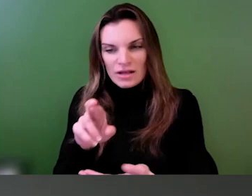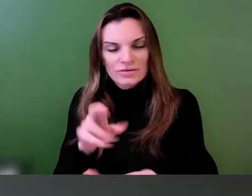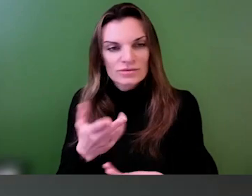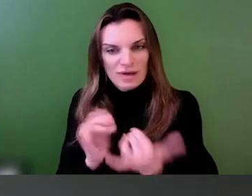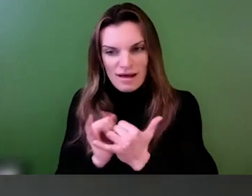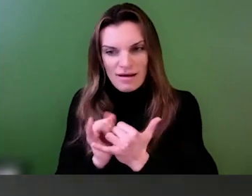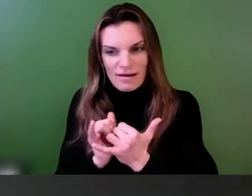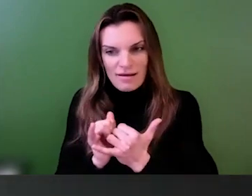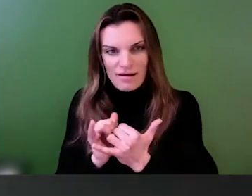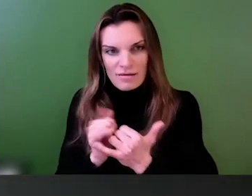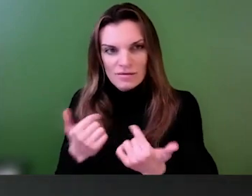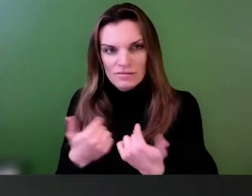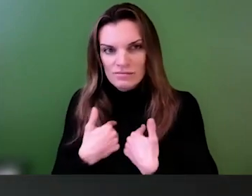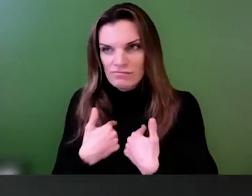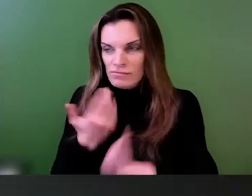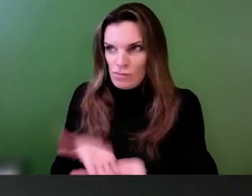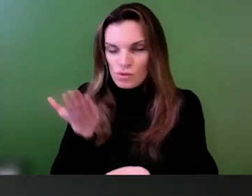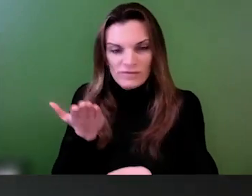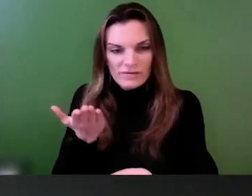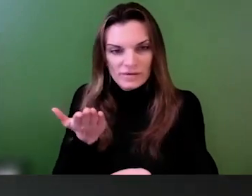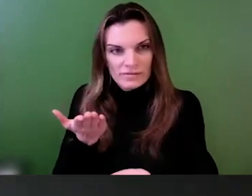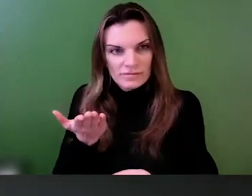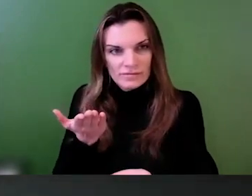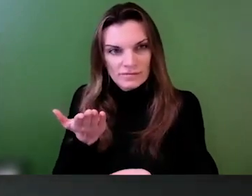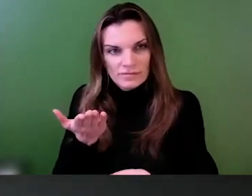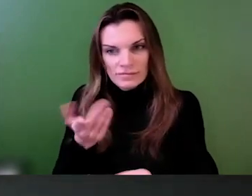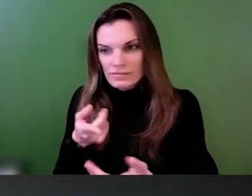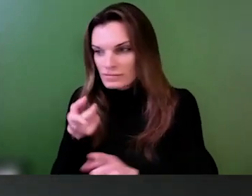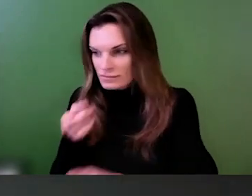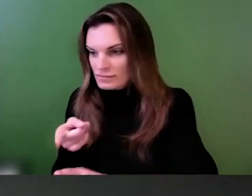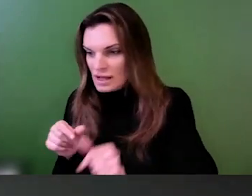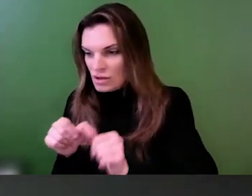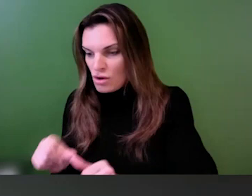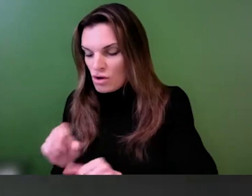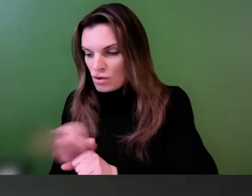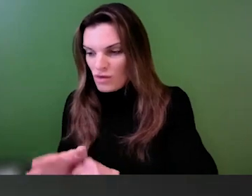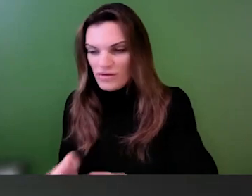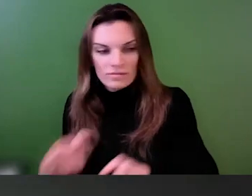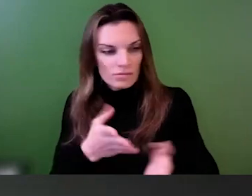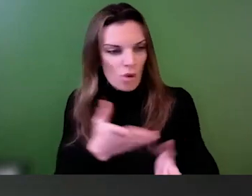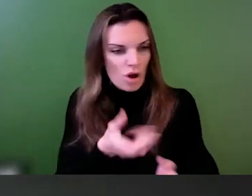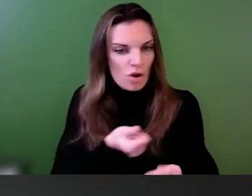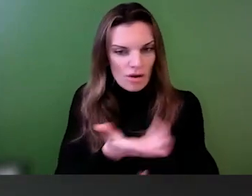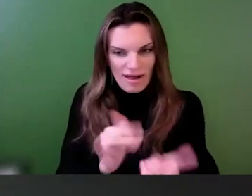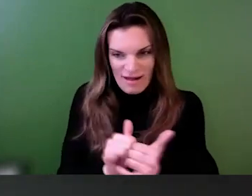pronunciation how do we prove what is from long COVID and what is from other causes? I think